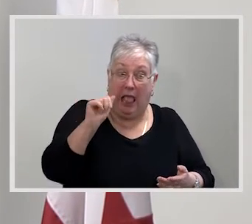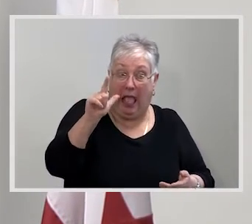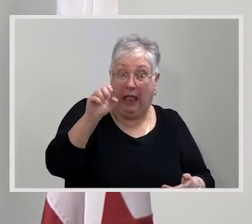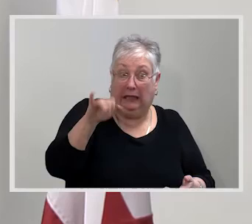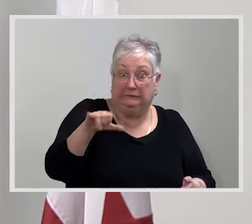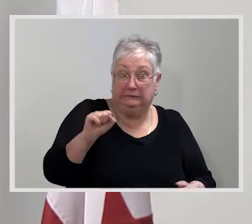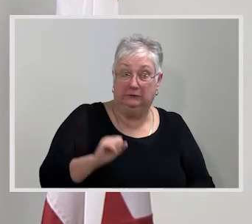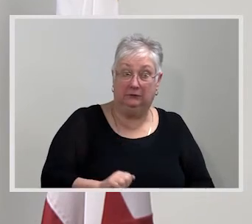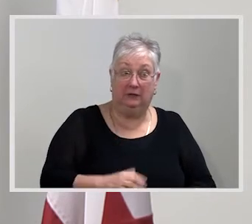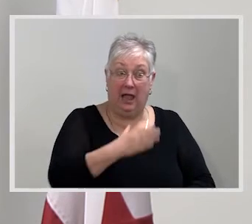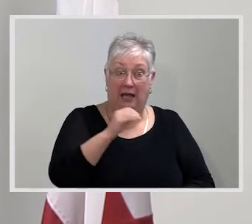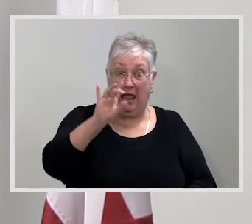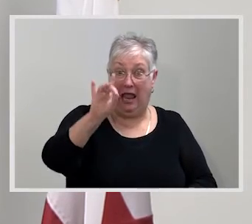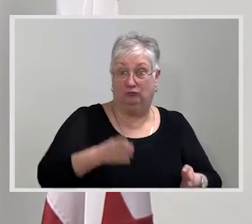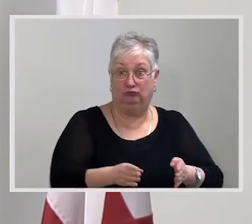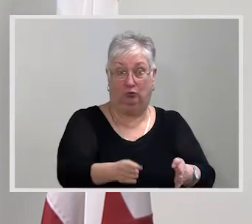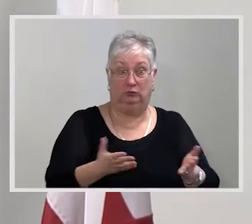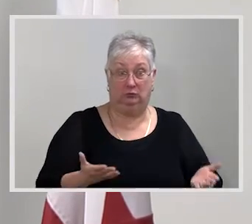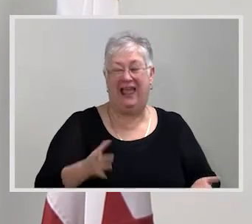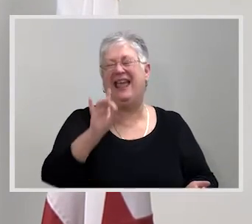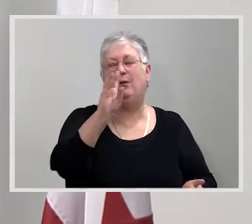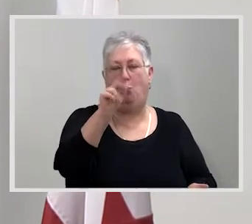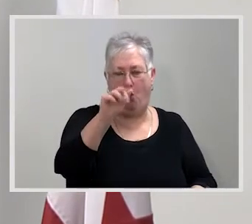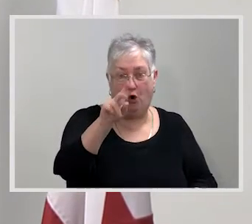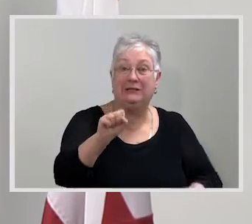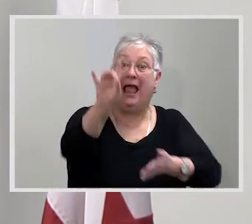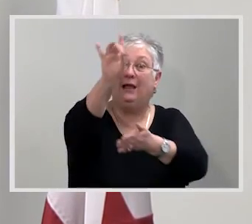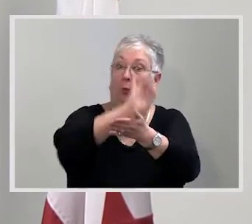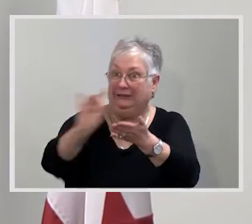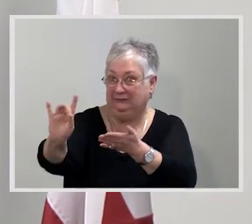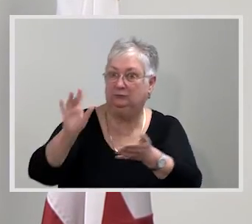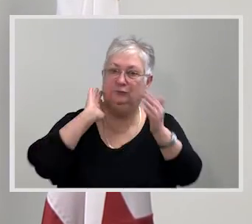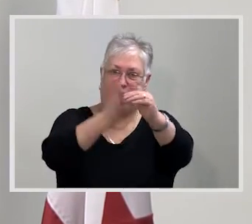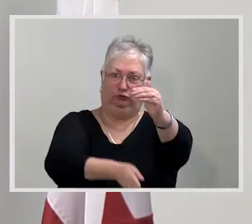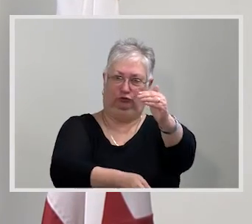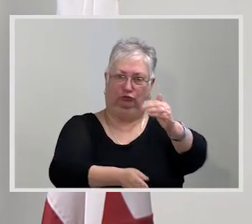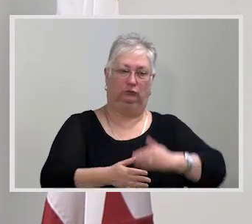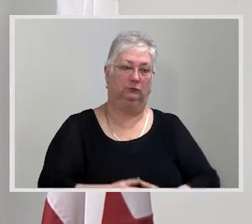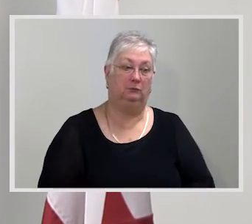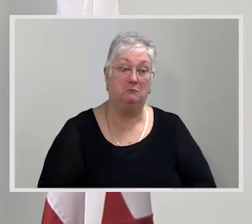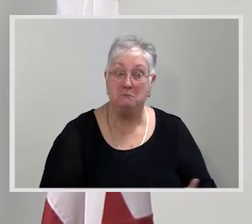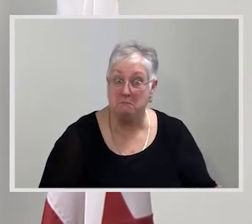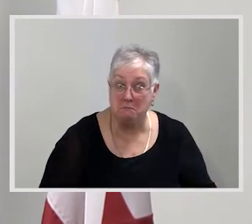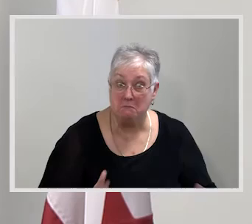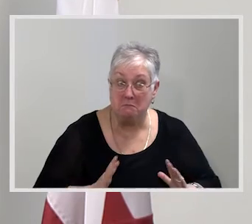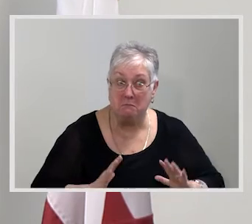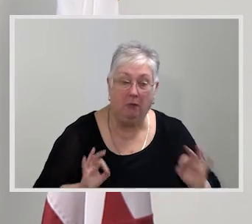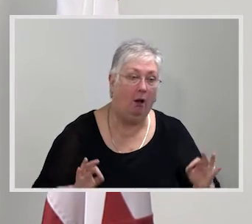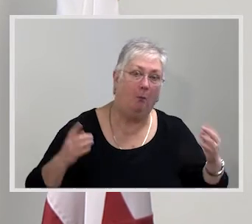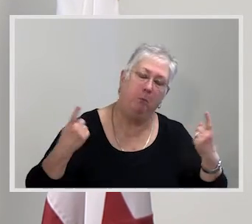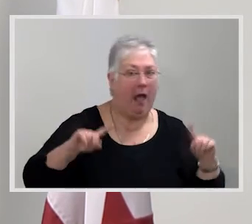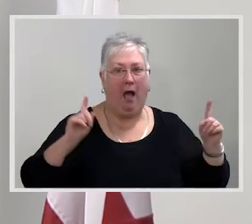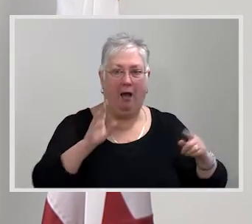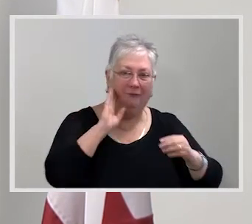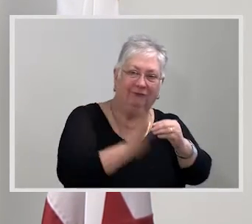AND THEY DID IT SO WELL AND SO FAST BEFORE THE CONSTRUCTION SEASON WAS OVER, THEY DID ALLEY PALOOZA 2. ANOTHER EIGHT ALLEYS IN EIGHT